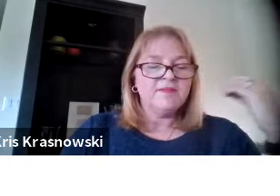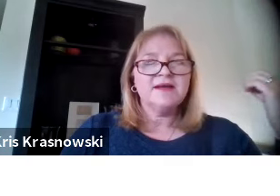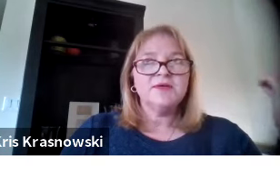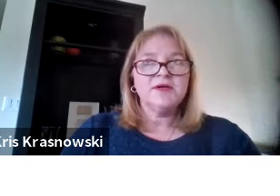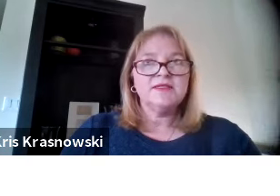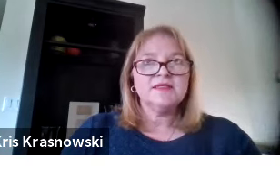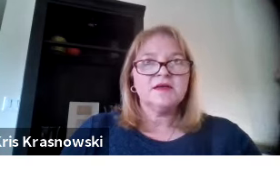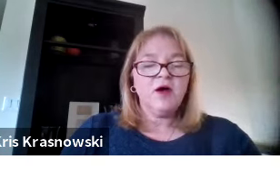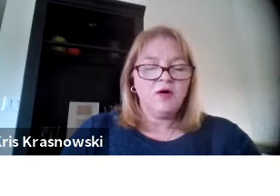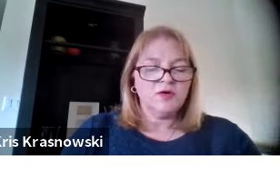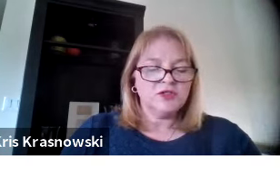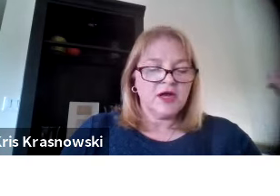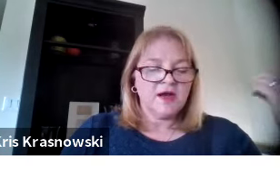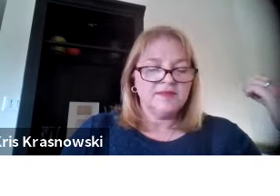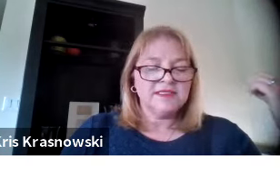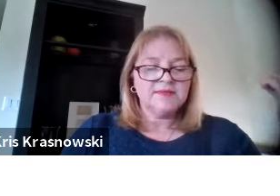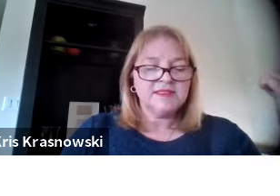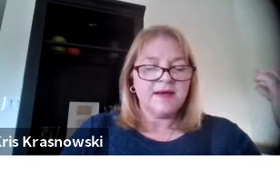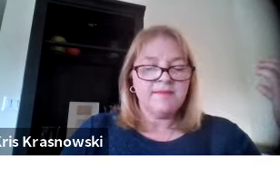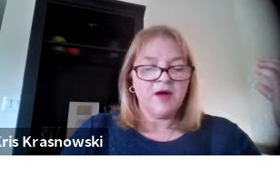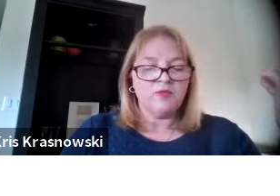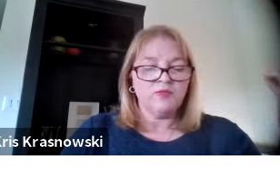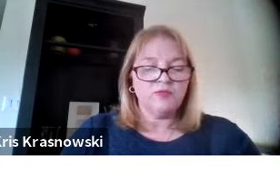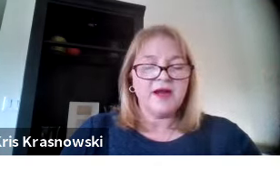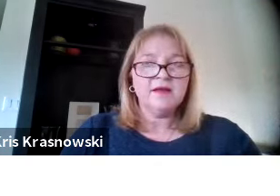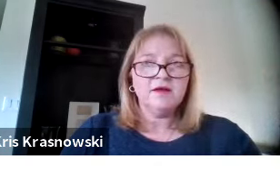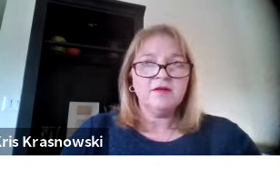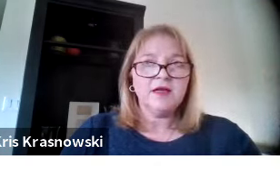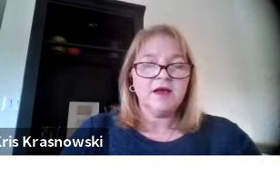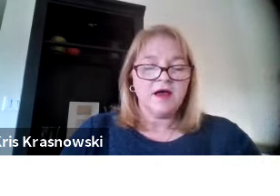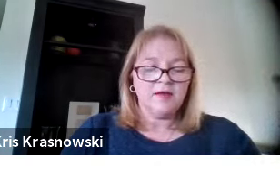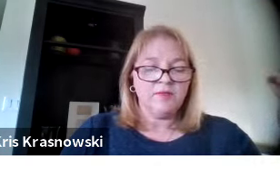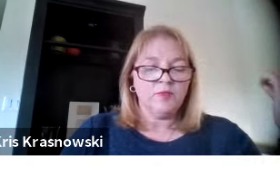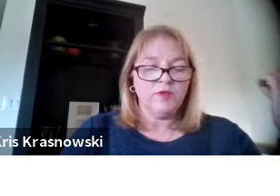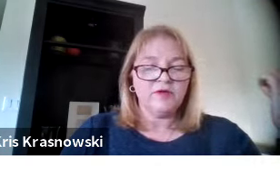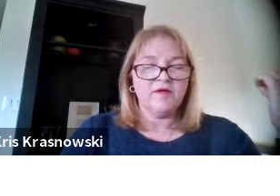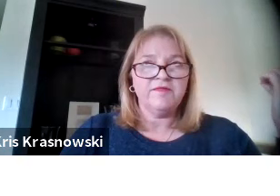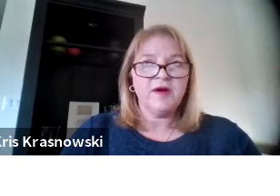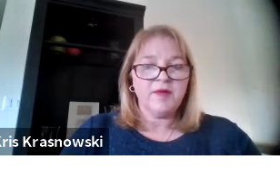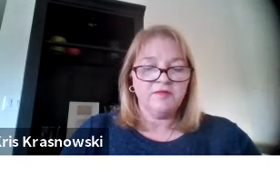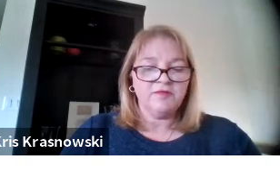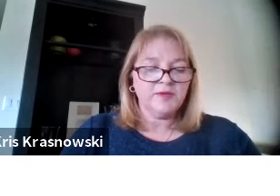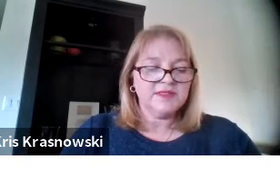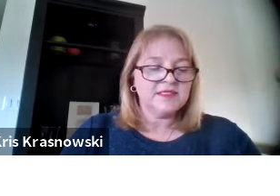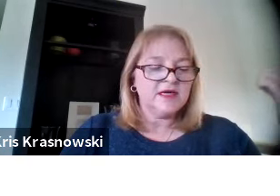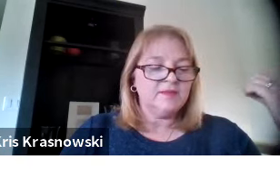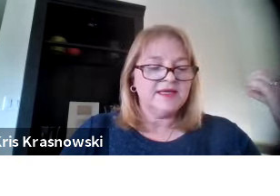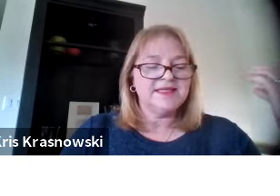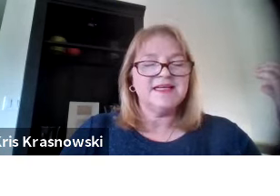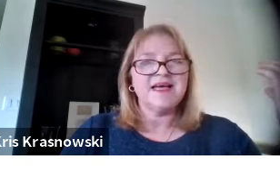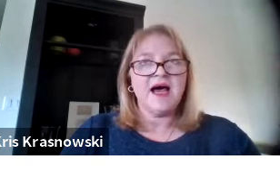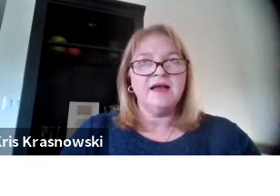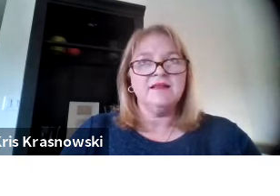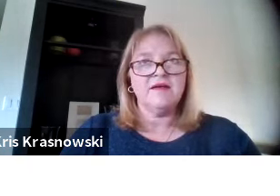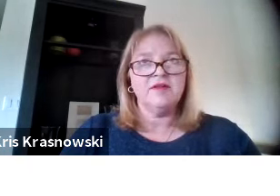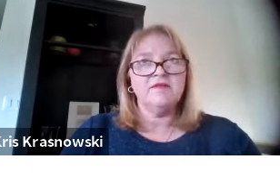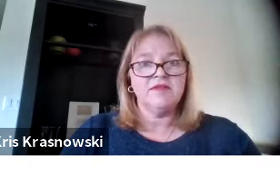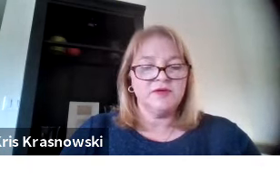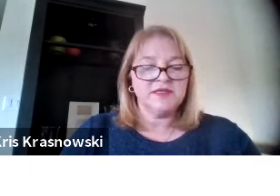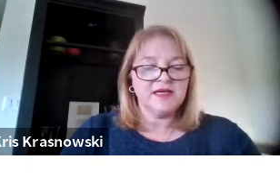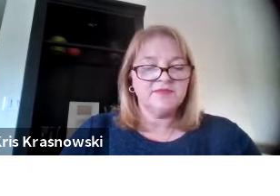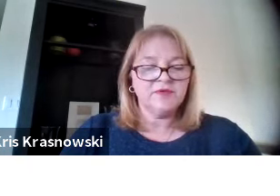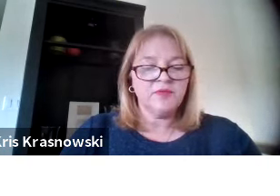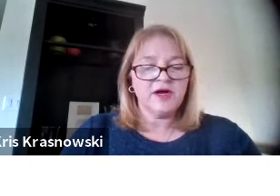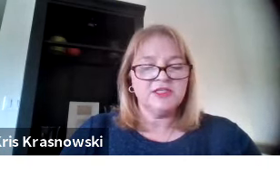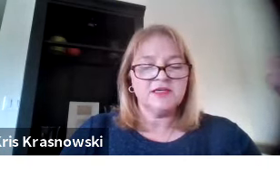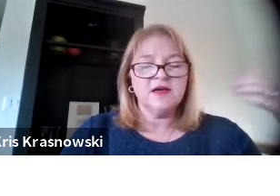Kris Krasnowski: In my experience as a coach teams that met regularly with a fair amount of frequency and maintained a high level of enthusiasm for the project.